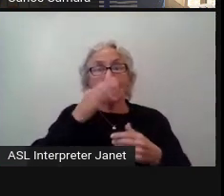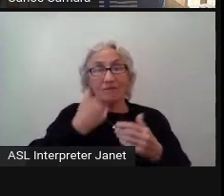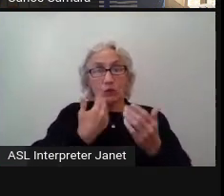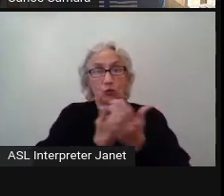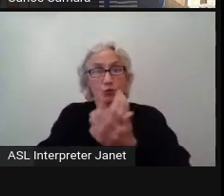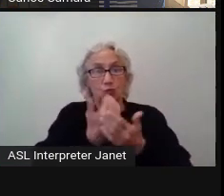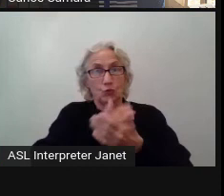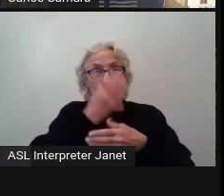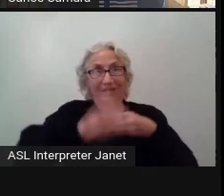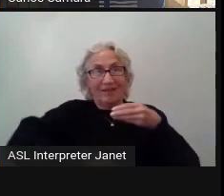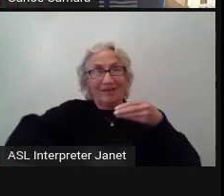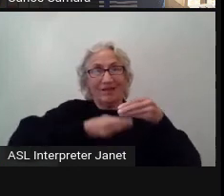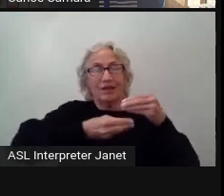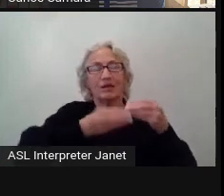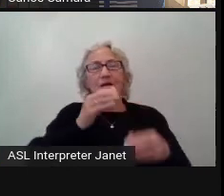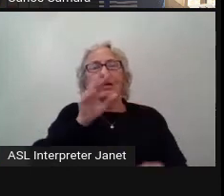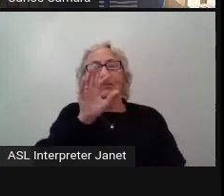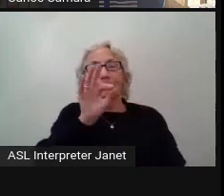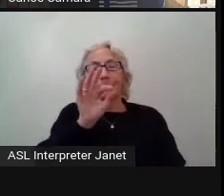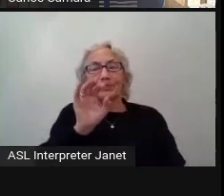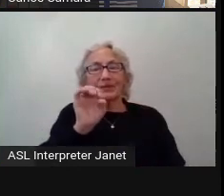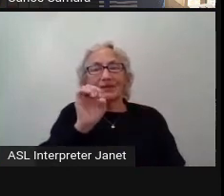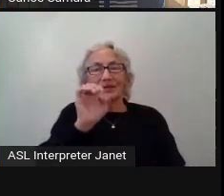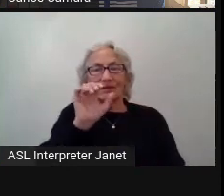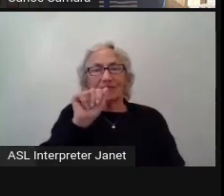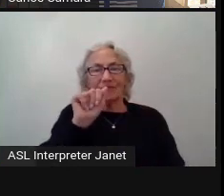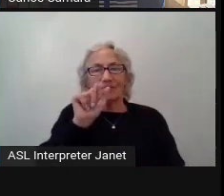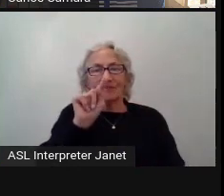we are sure that it is fully accessible.